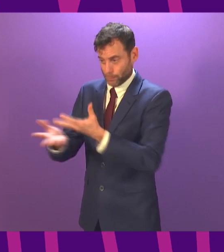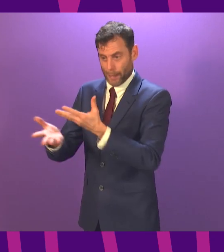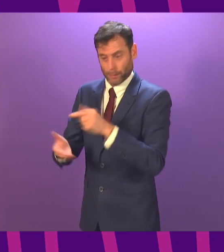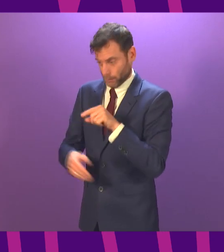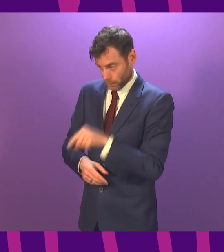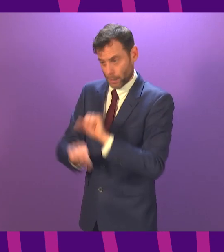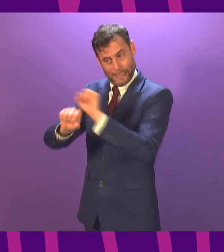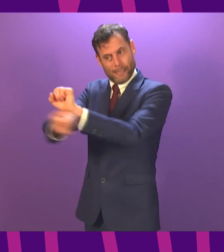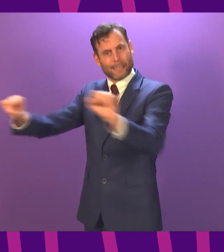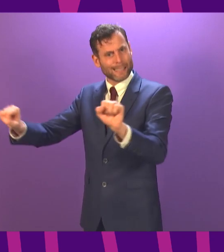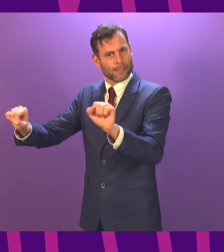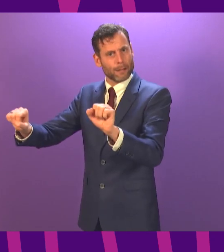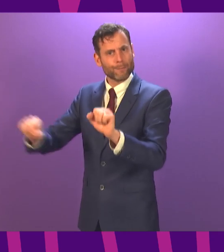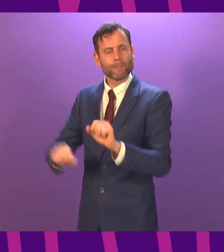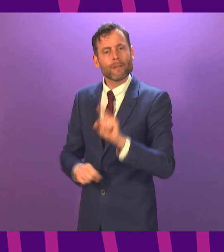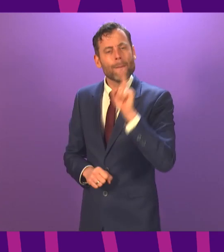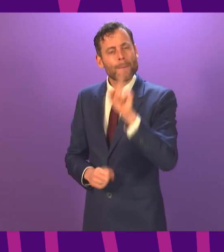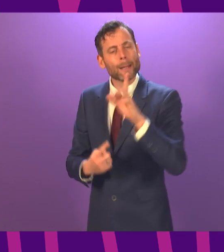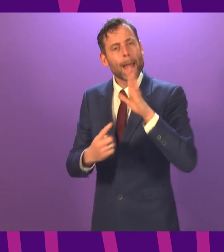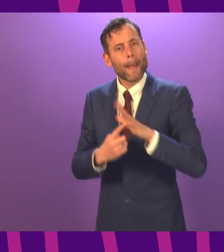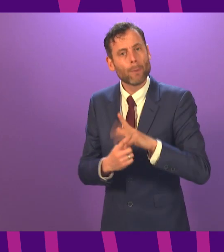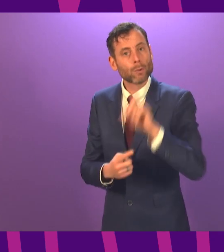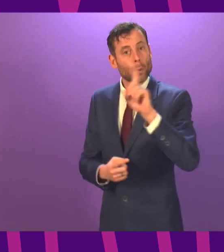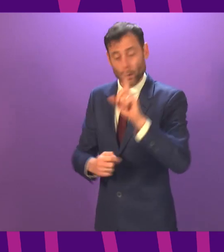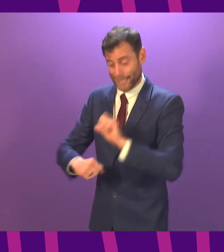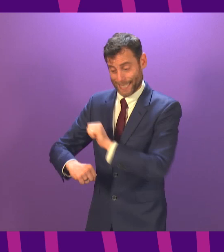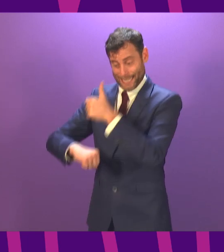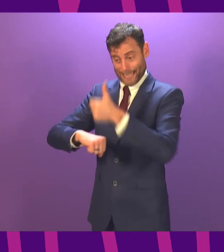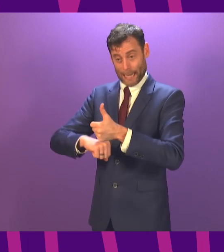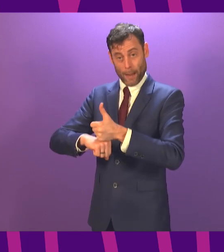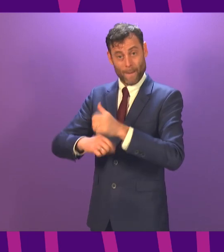at our disposal. In the Scottish Government, we have to ensure that we build in contingencies